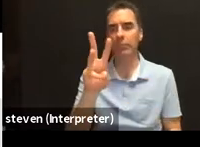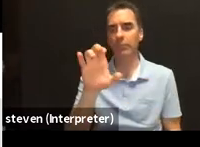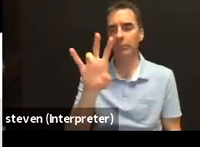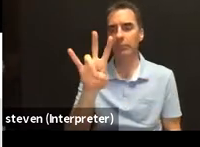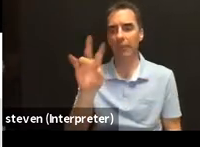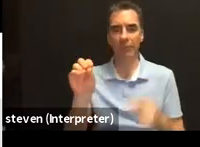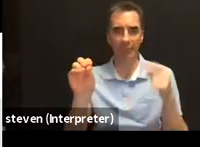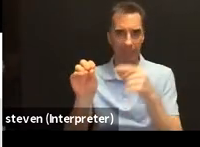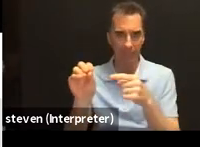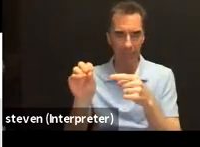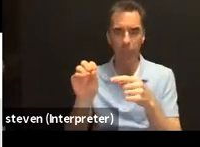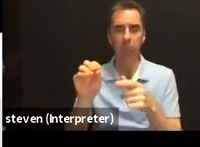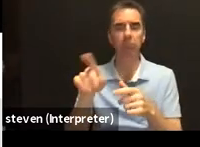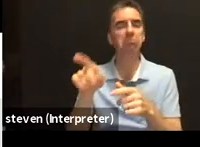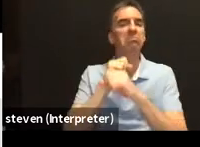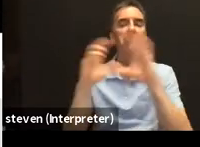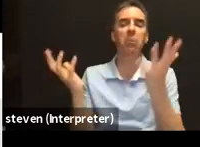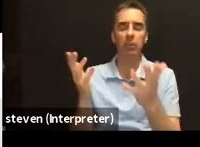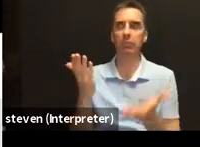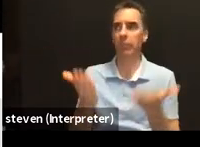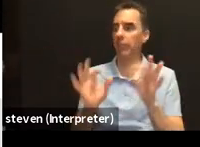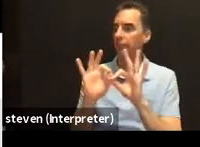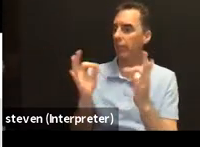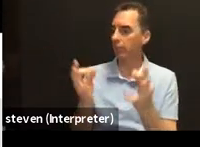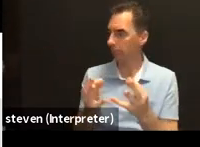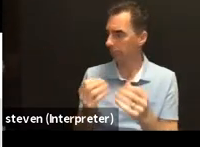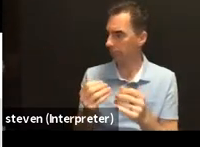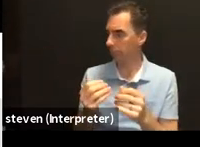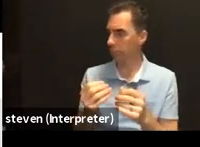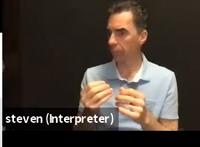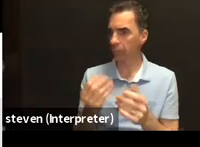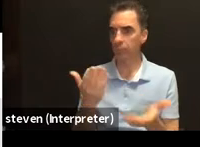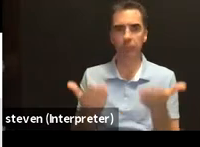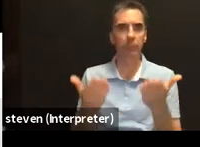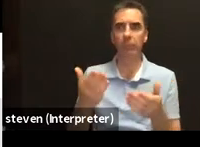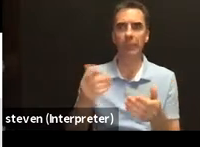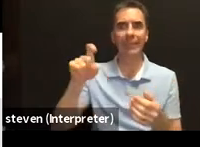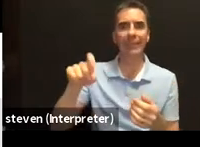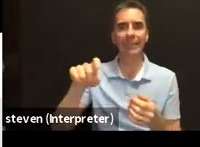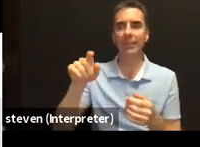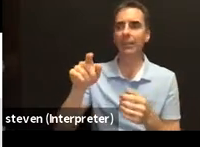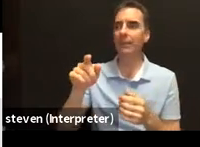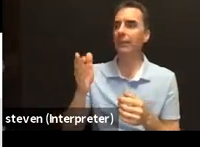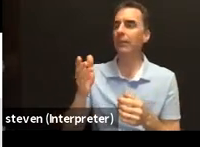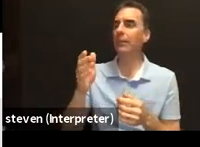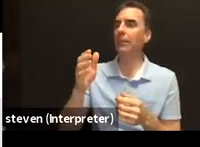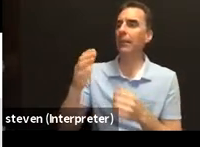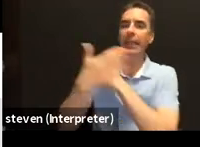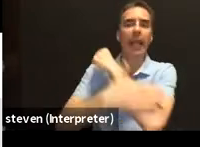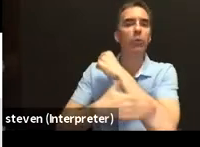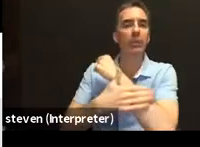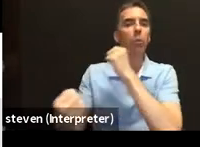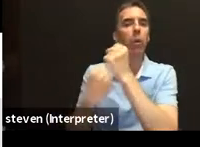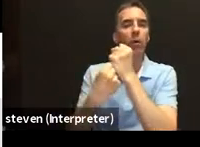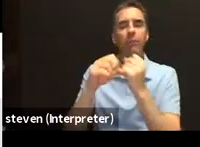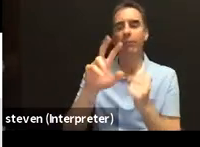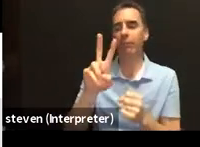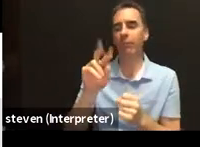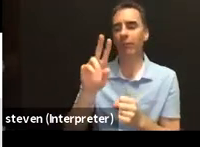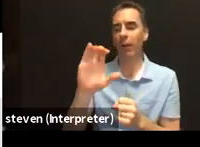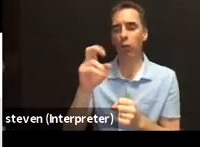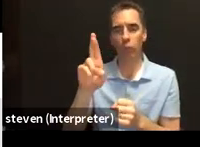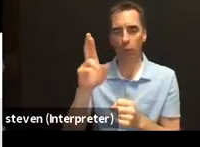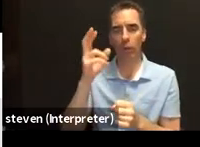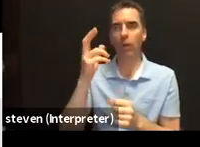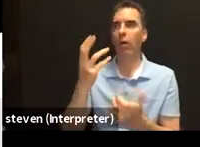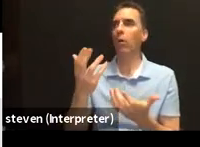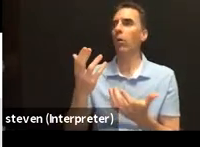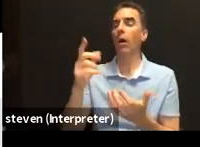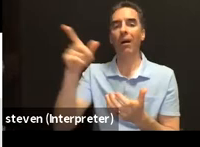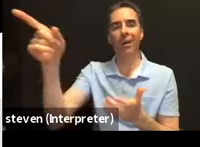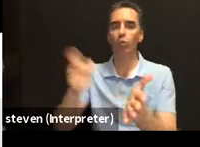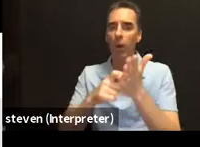maria.rodriguez: That came and ended up going to receive HST voucher assistance to the county. Sometimes we provide assistance, but they might not necessarily complete a survey for there to be added to the by numerous